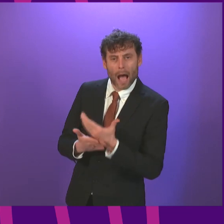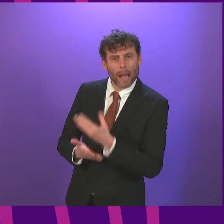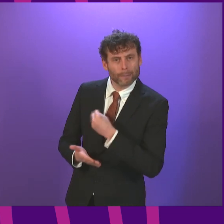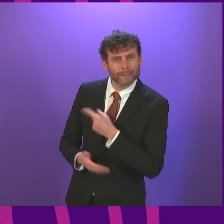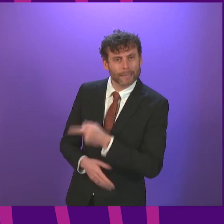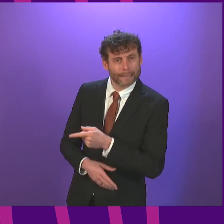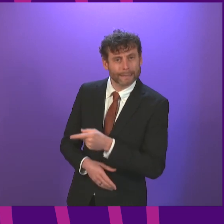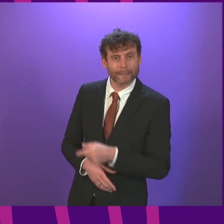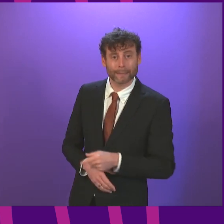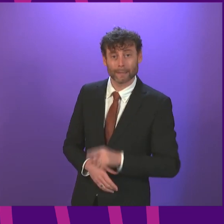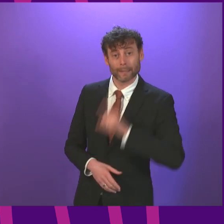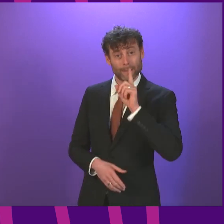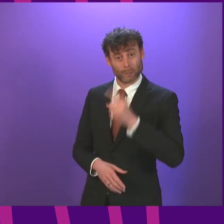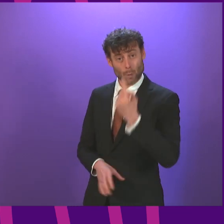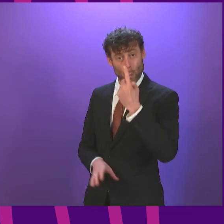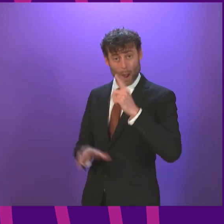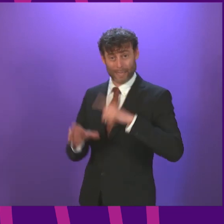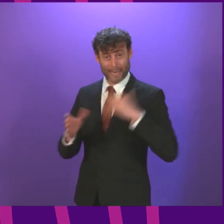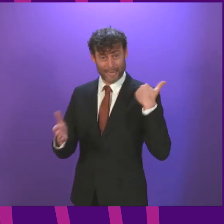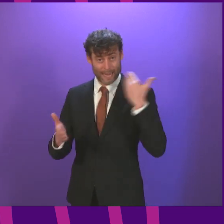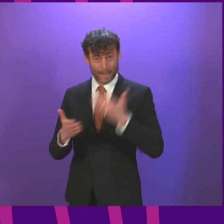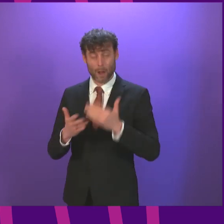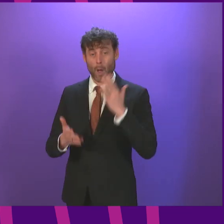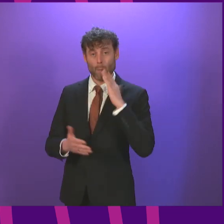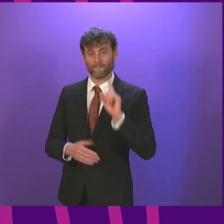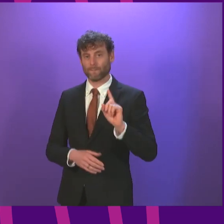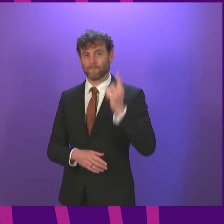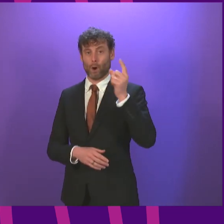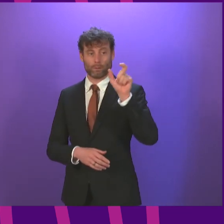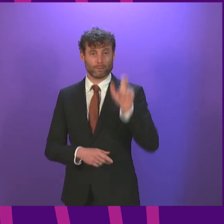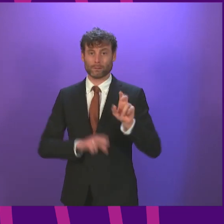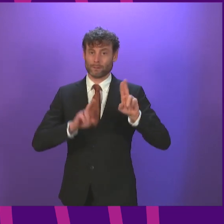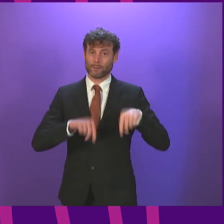As we have heard, it has been a year since the first tragic Covid death, and, today,